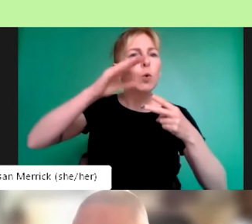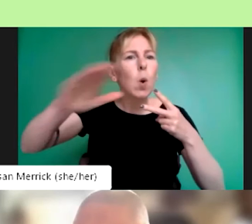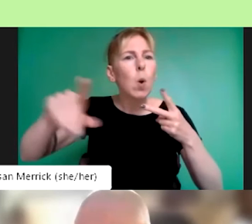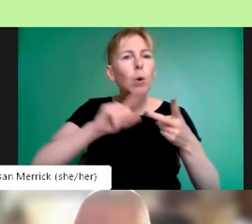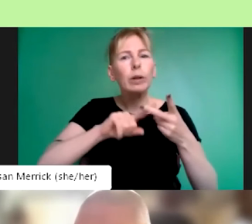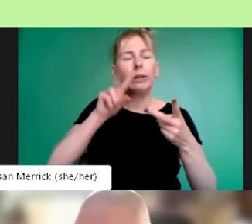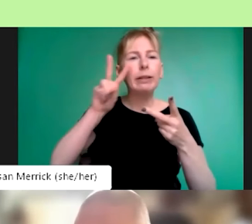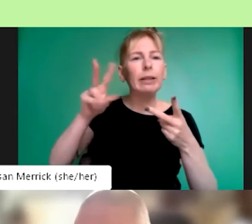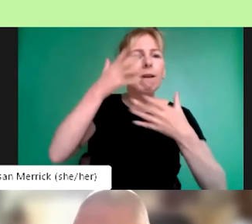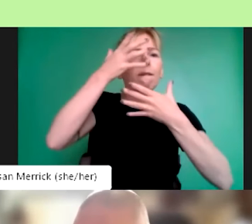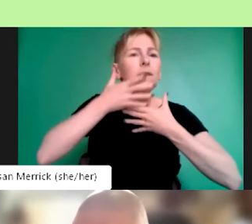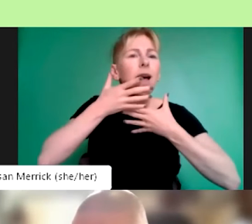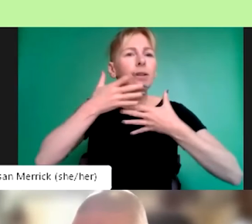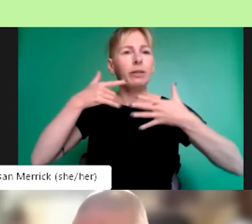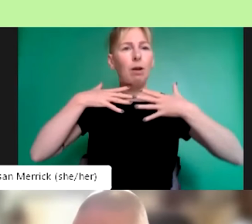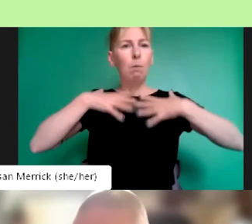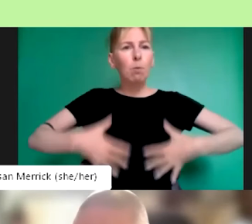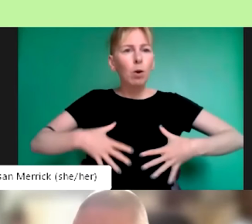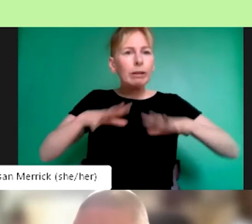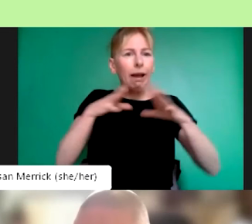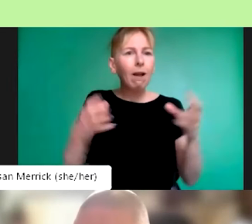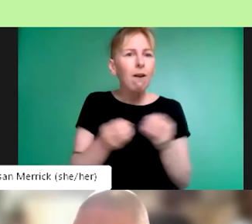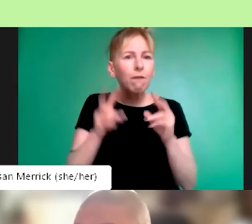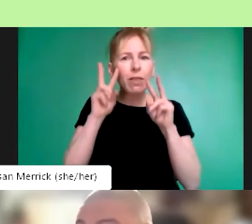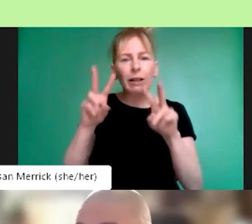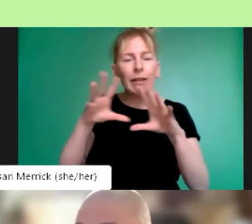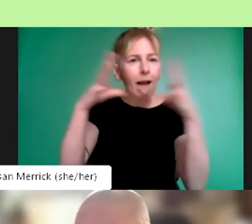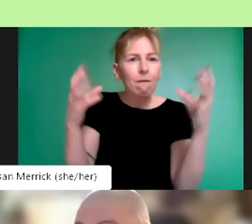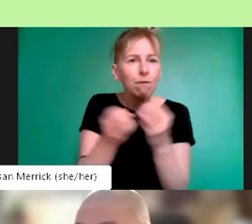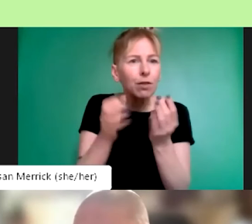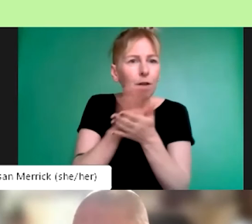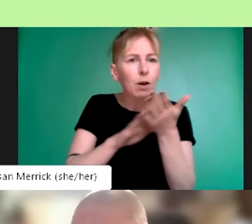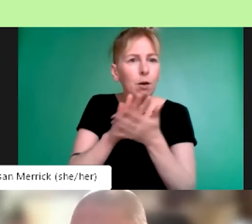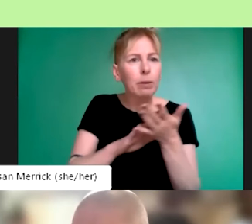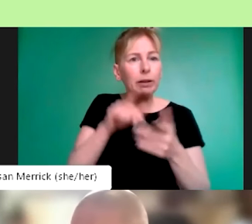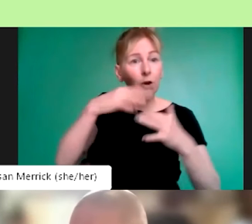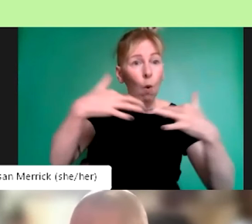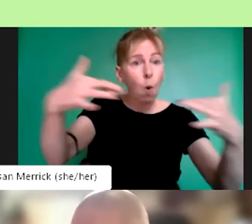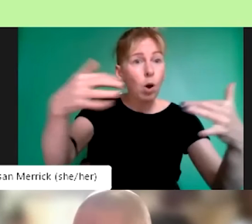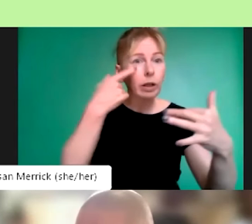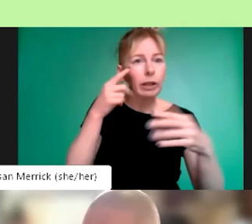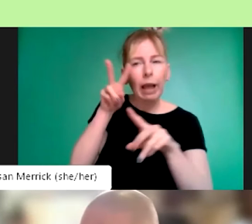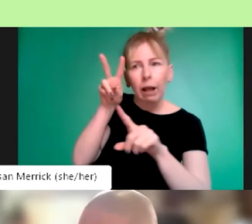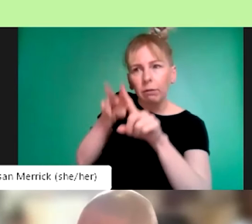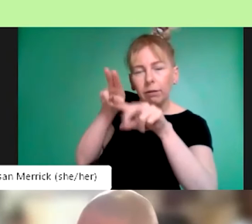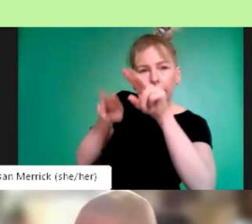person is as they're presented in their sociality and in their bodies. And I can tell you